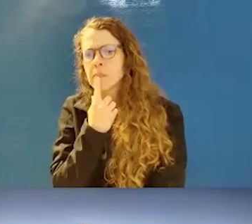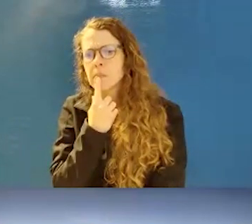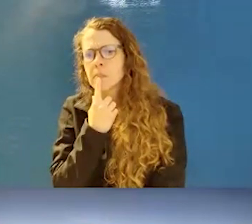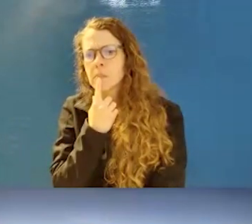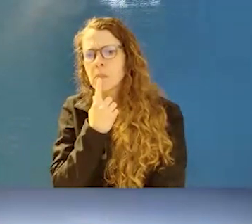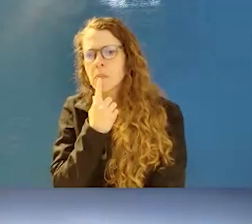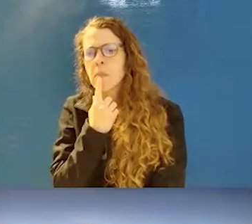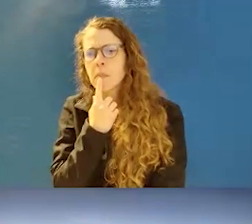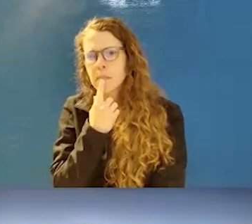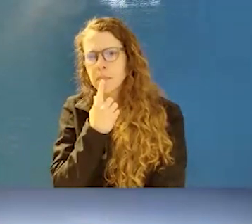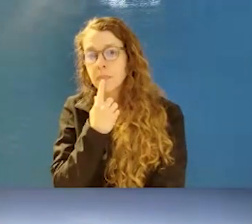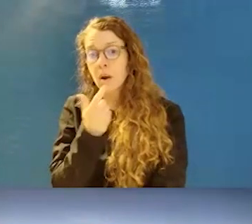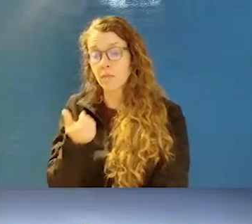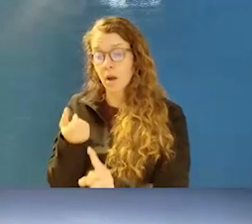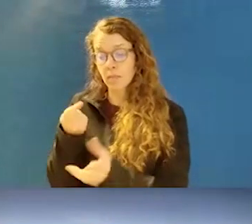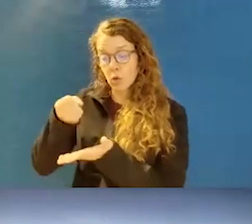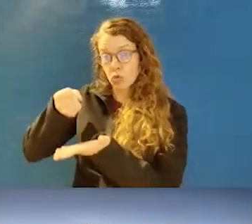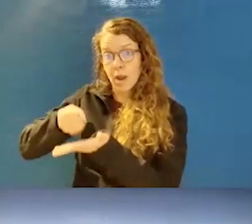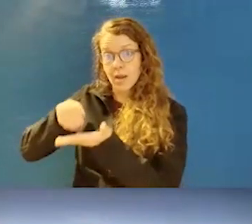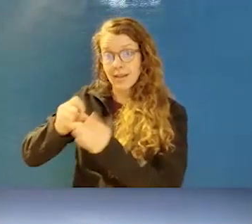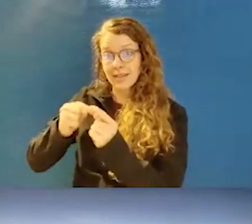from the point of view of the accreditors, this is what they're doing.